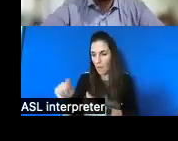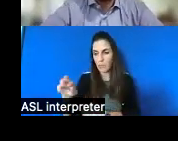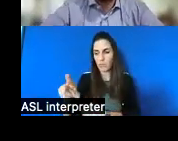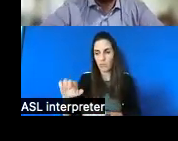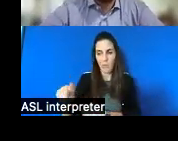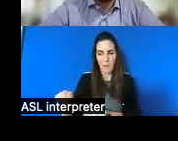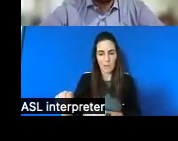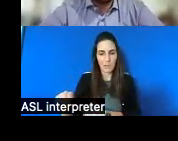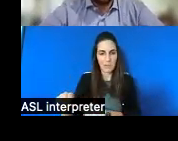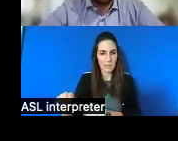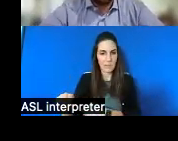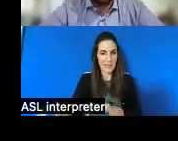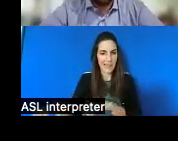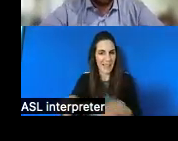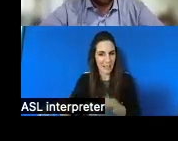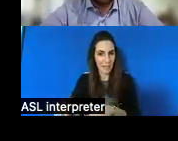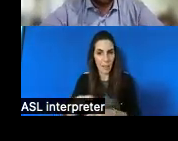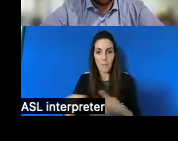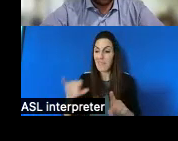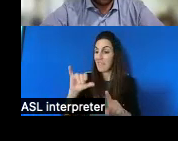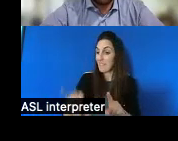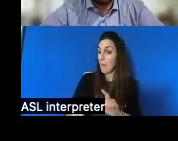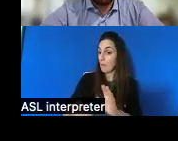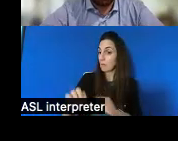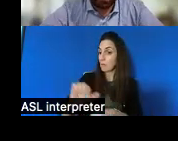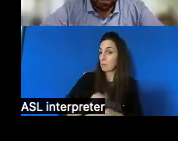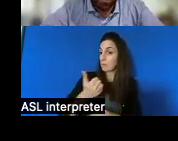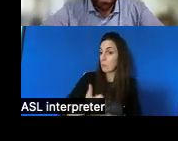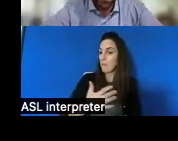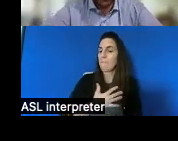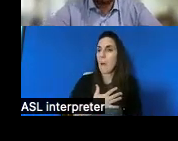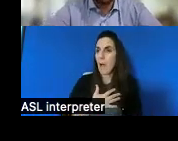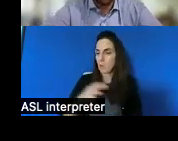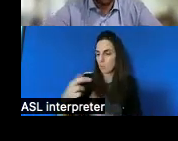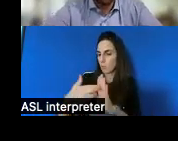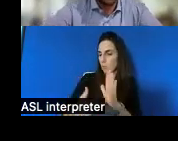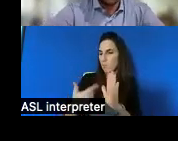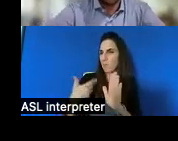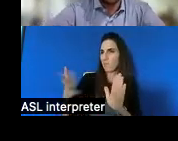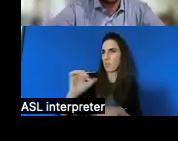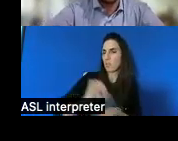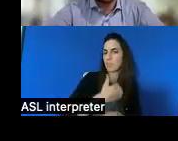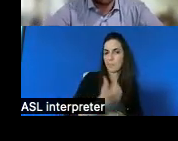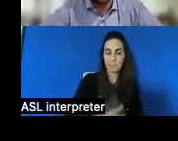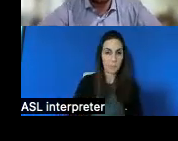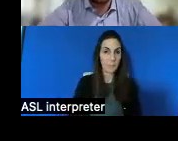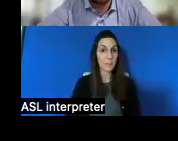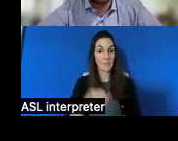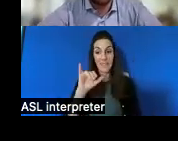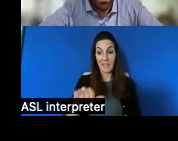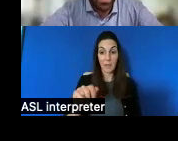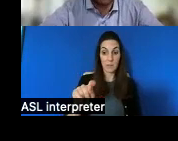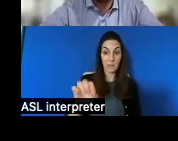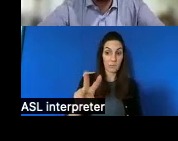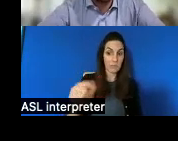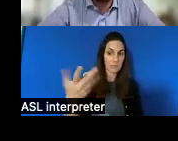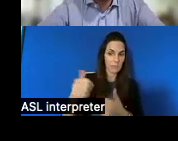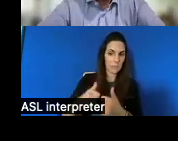but it's all based off of your rules okay now once that trust is set up how do we use it what's